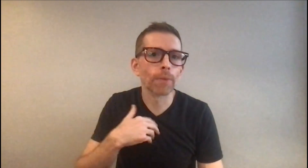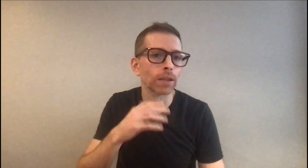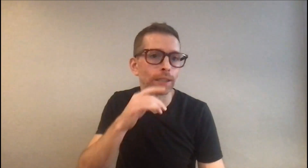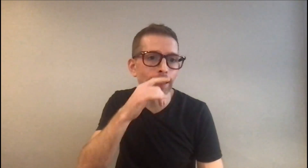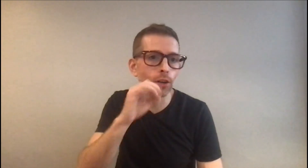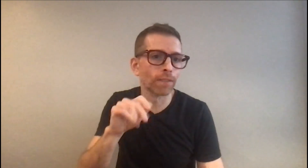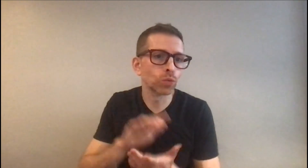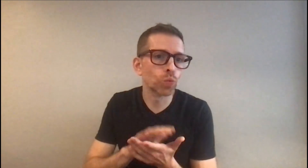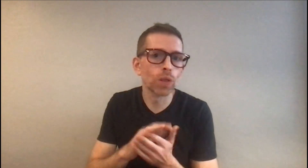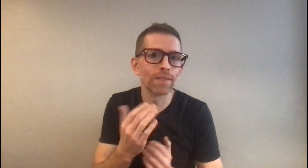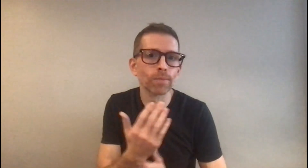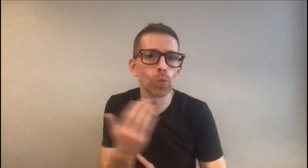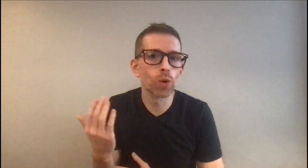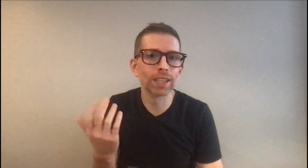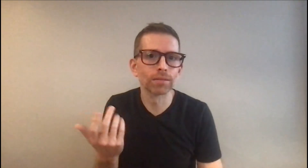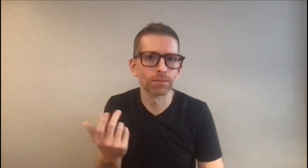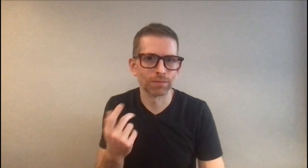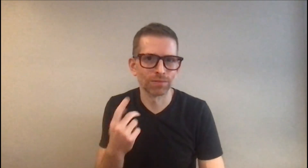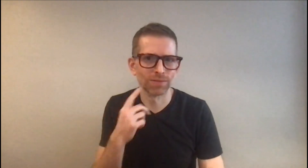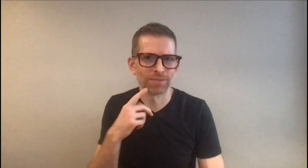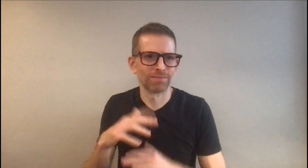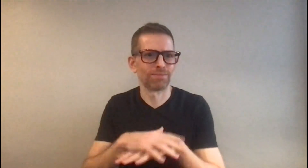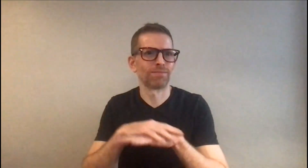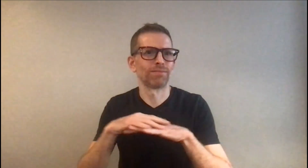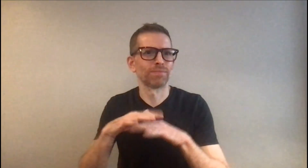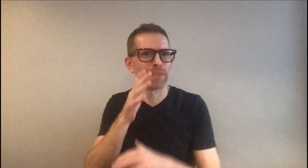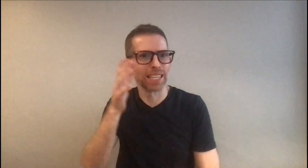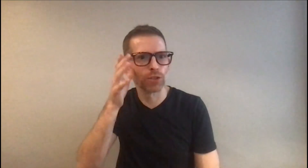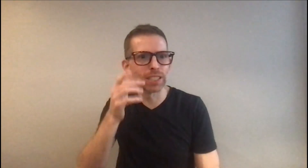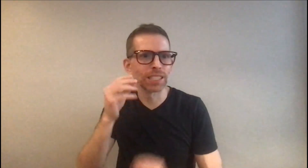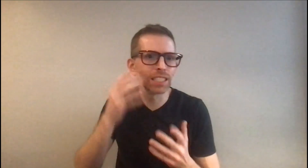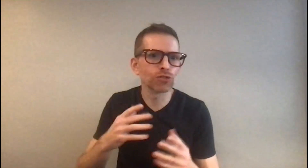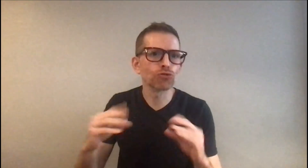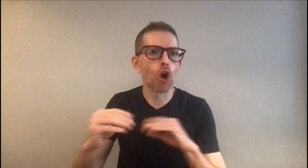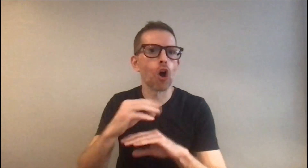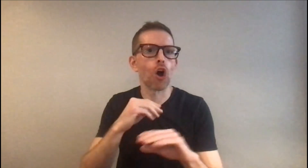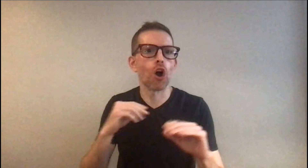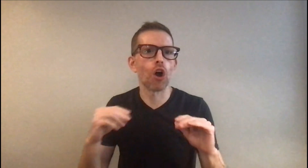and there are always a lot of parents and teachers interacting. I feel like I'm walking through a vast sea